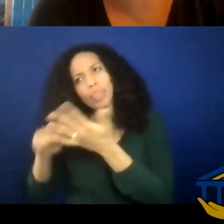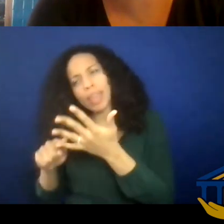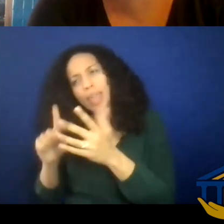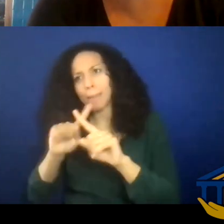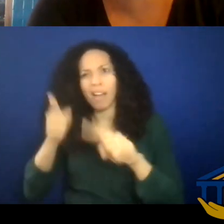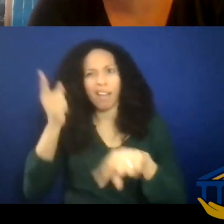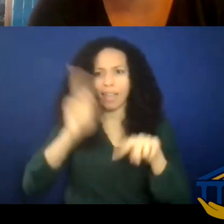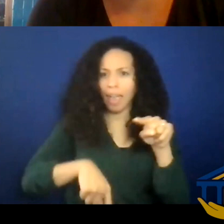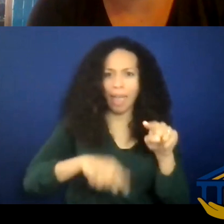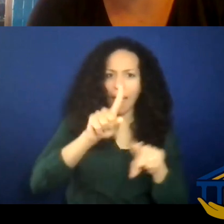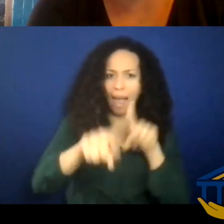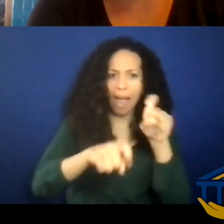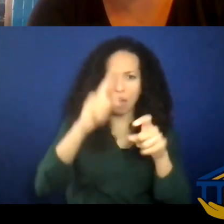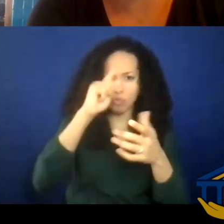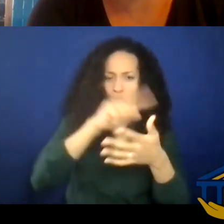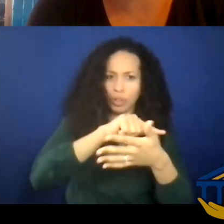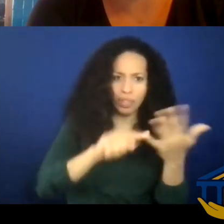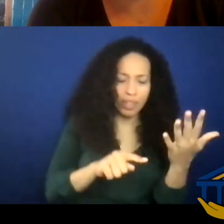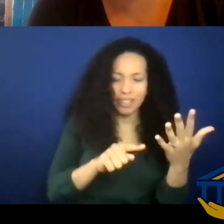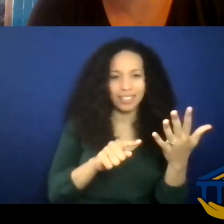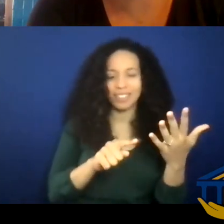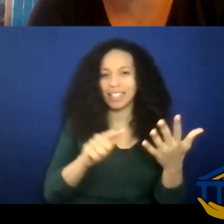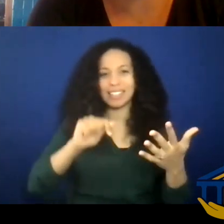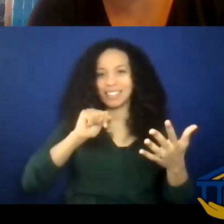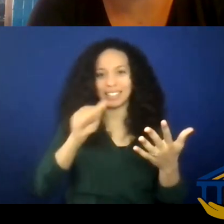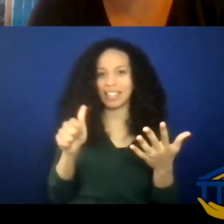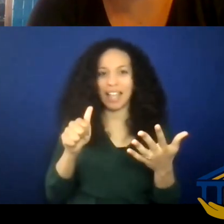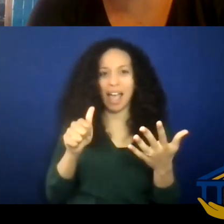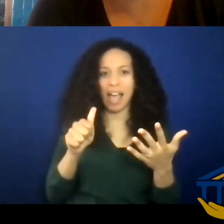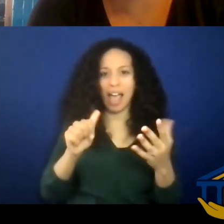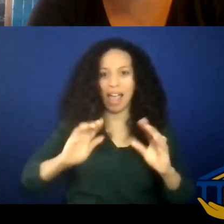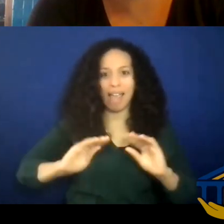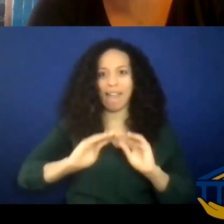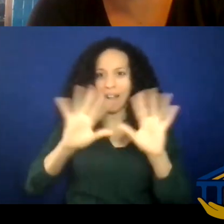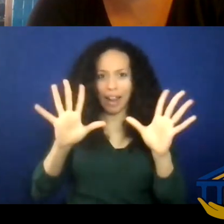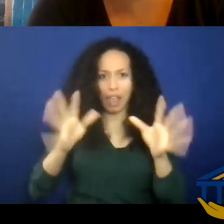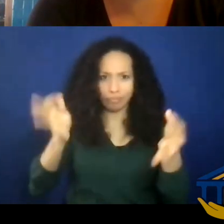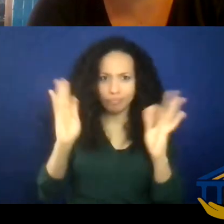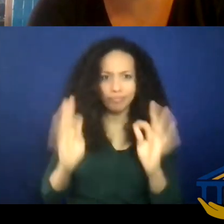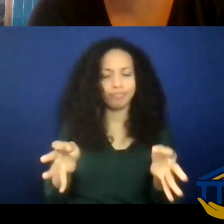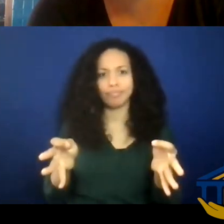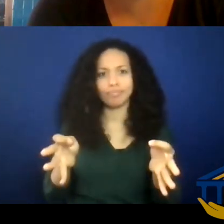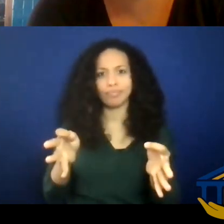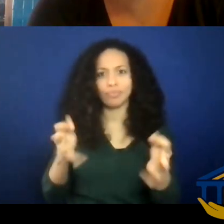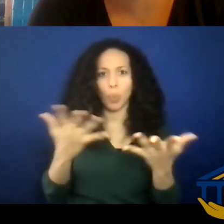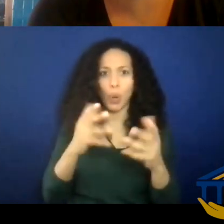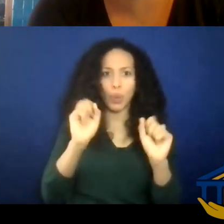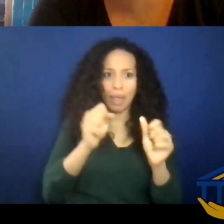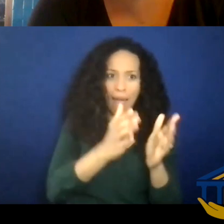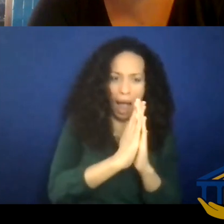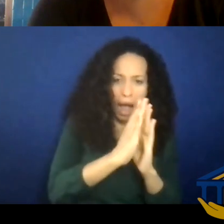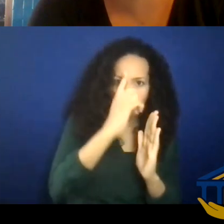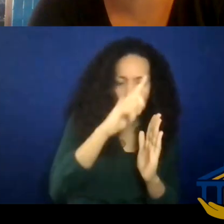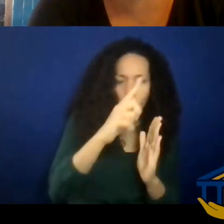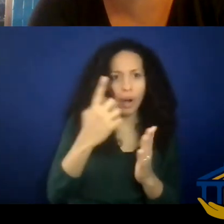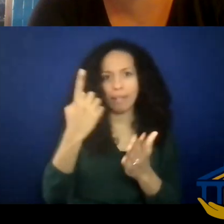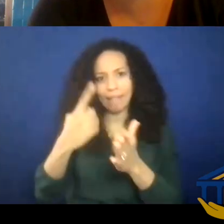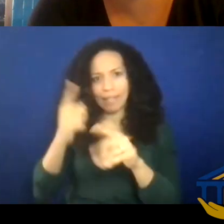clear black and white lines about what you can and can't ask for. It really depends on what